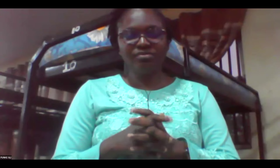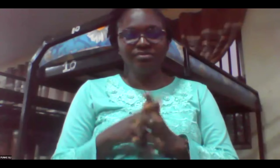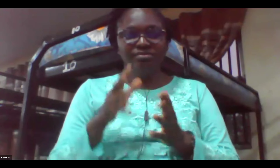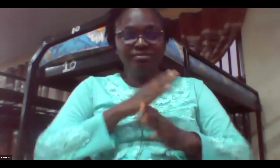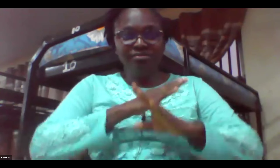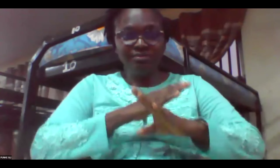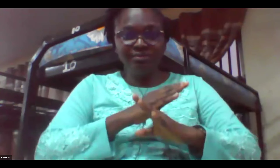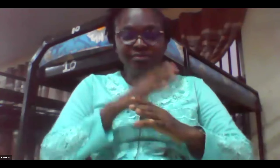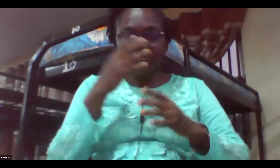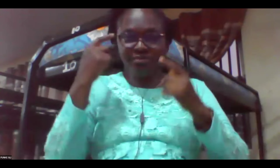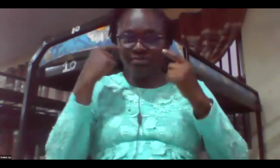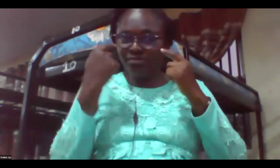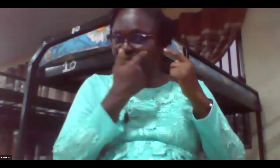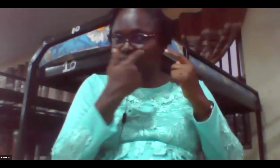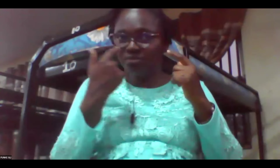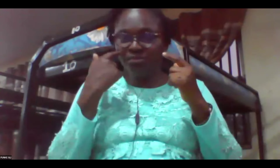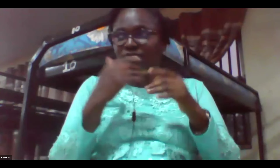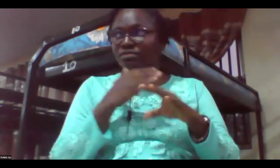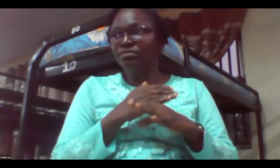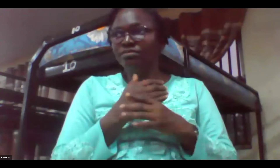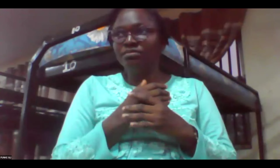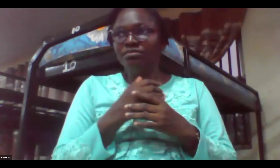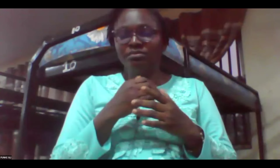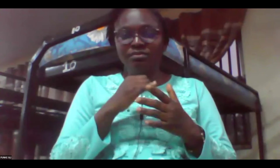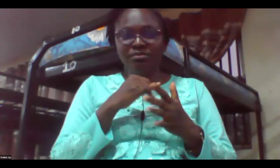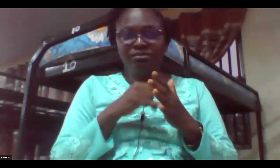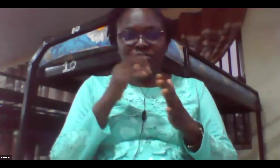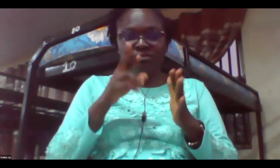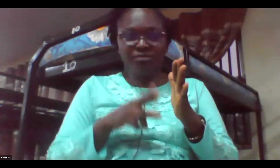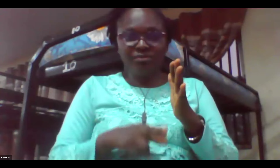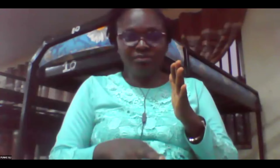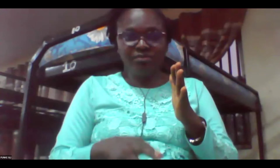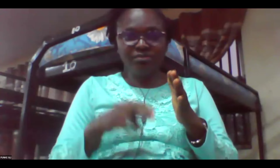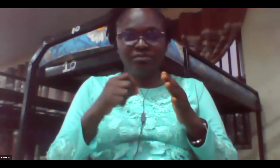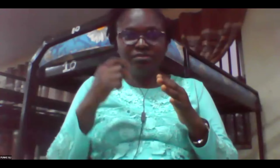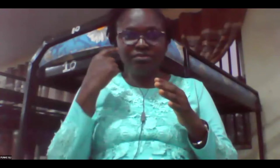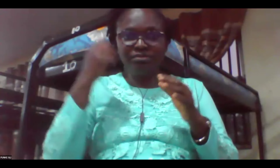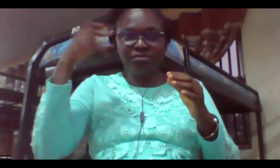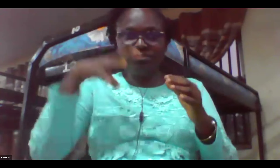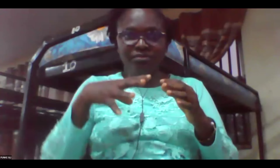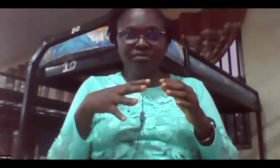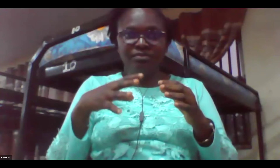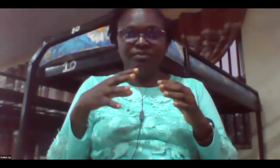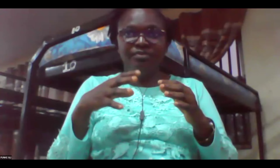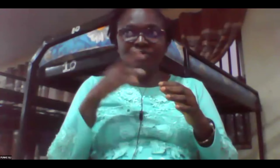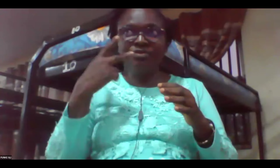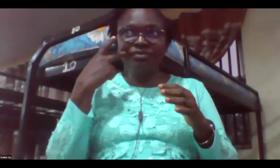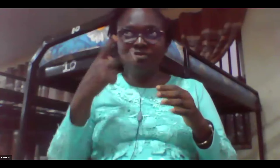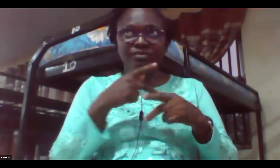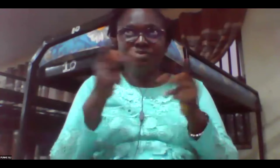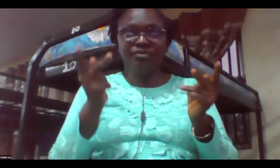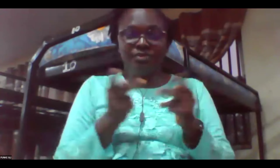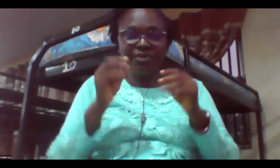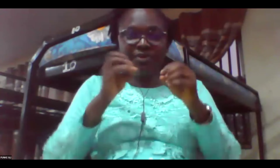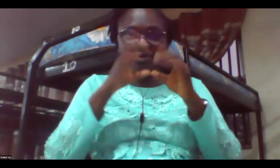So you just click on it. It will reduce the eye light ray also. Then they are going to see the place called Bright, or